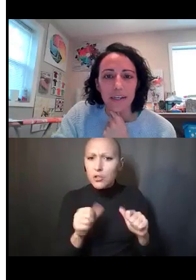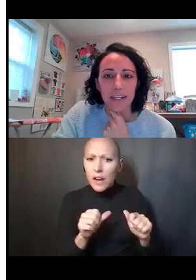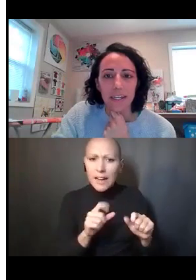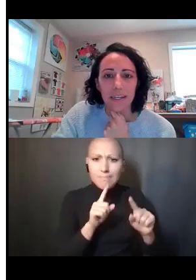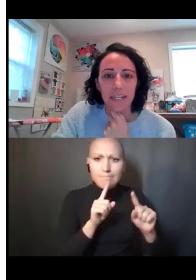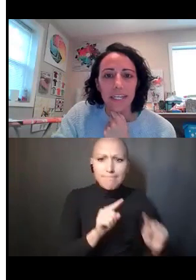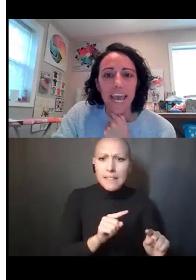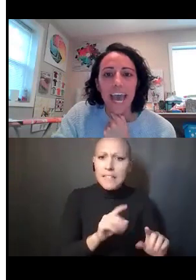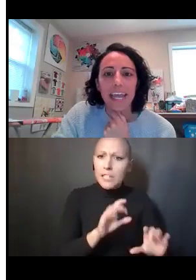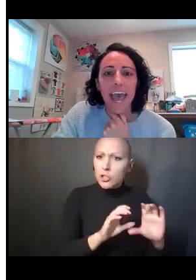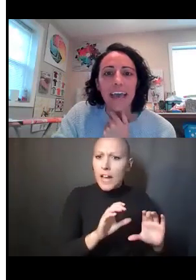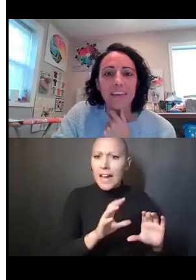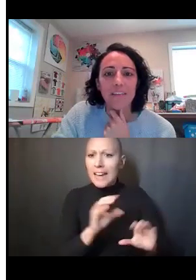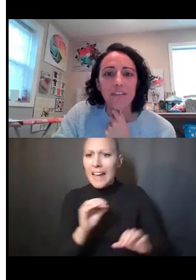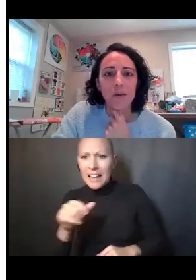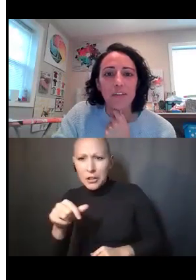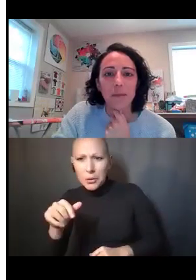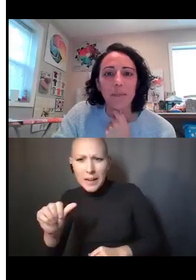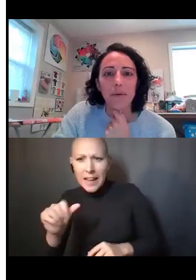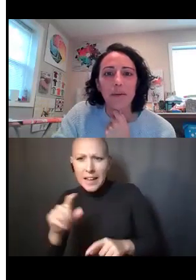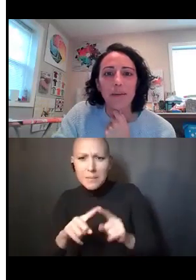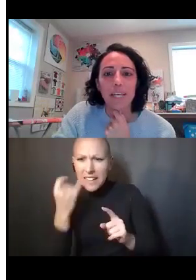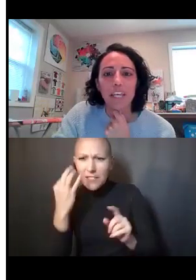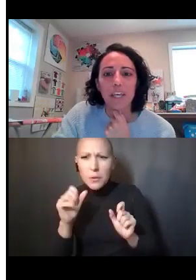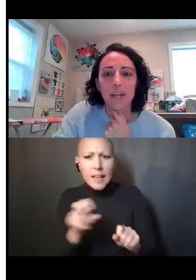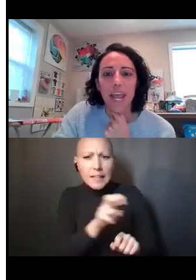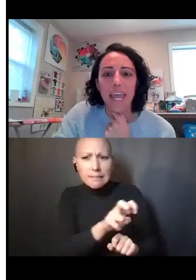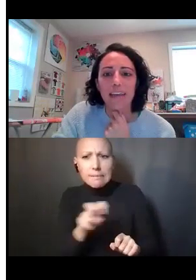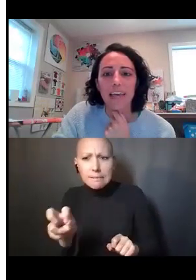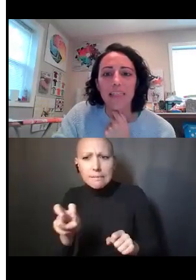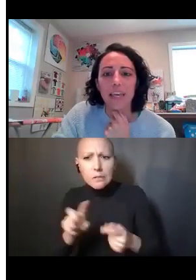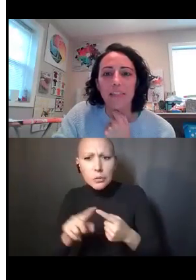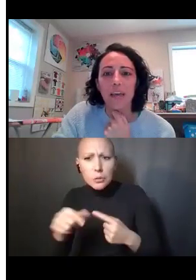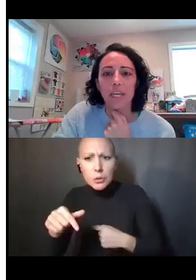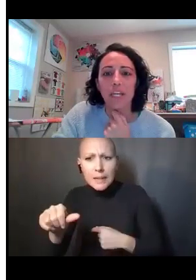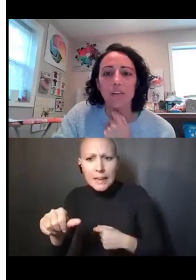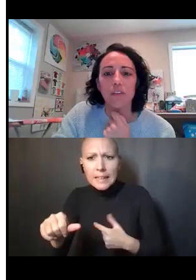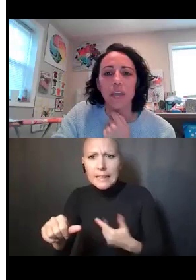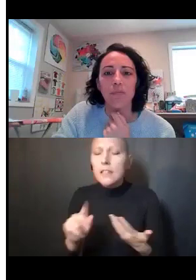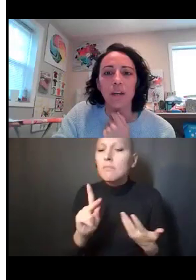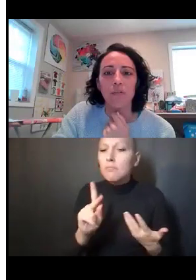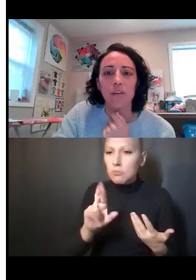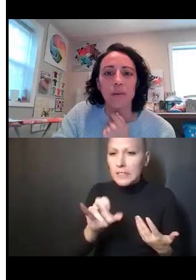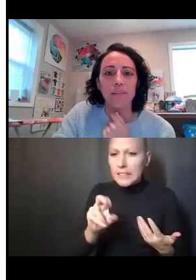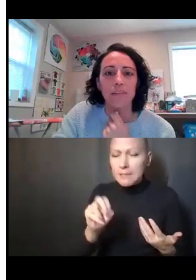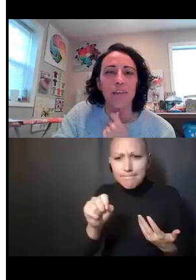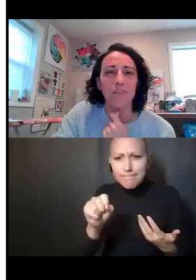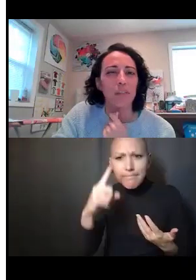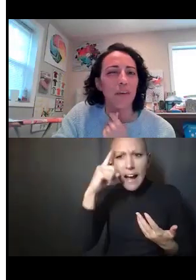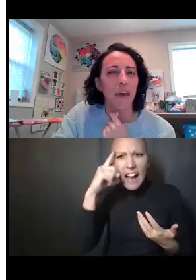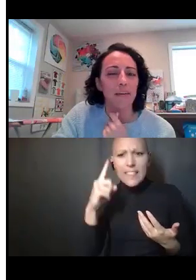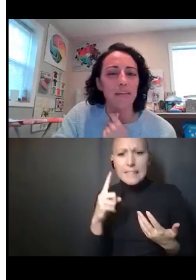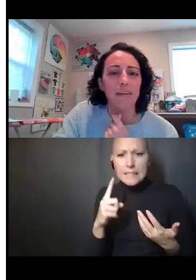Kristin Ta: Yeah, I'm asking folks to put them in the Q and A .. . Michelle Bulls: .. . Put them all in the Q and A, that would be great .. . Kristin Ta: Because I think then we can also get written responses after the fact?